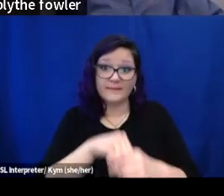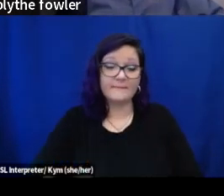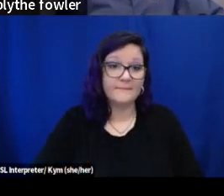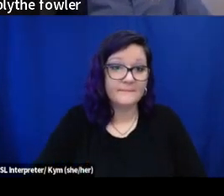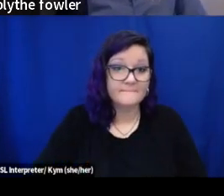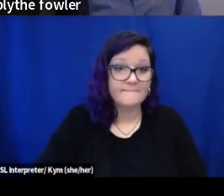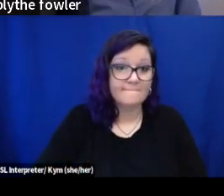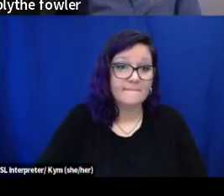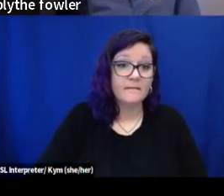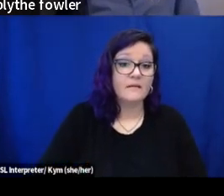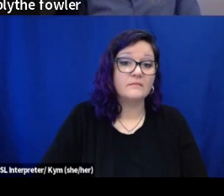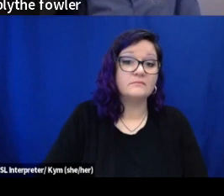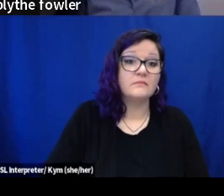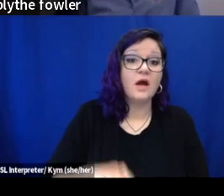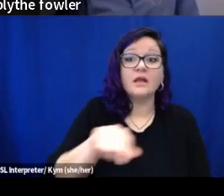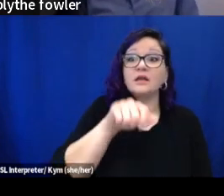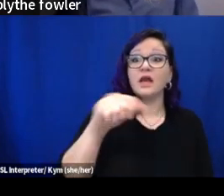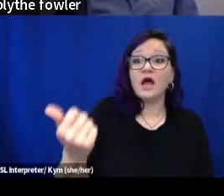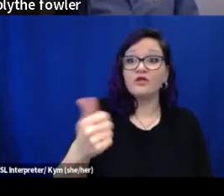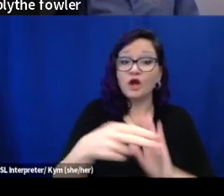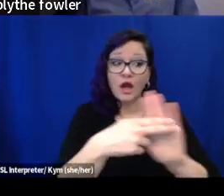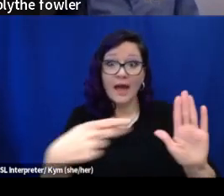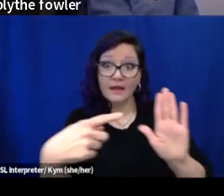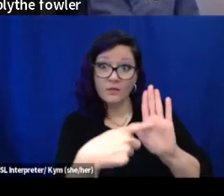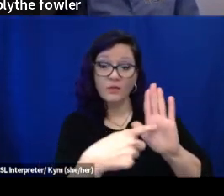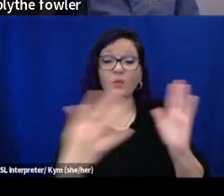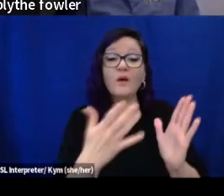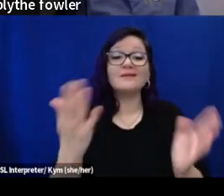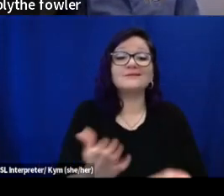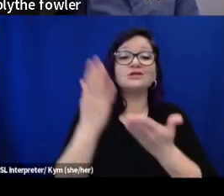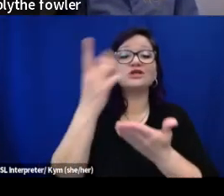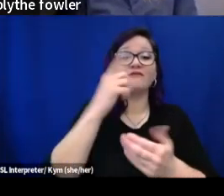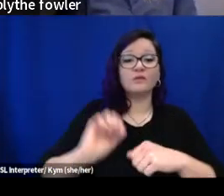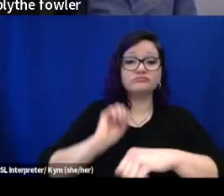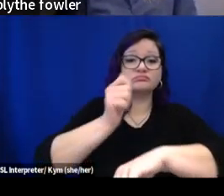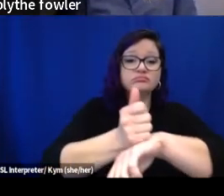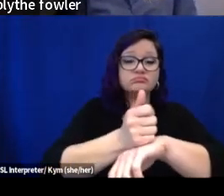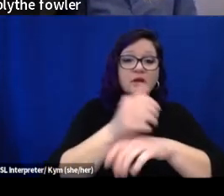An additional highlight would be the suggestions on implementing the Guidelines.